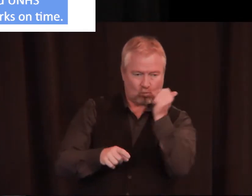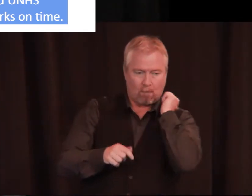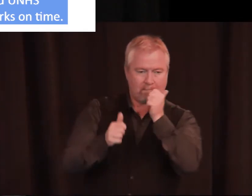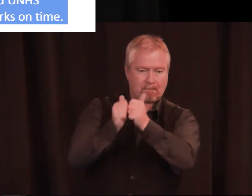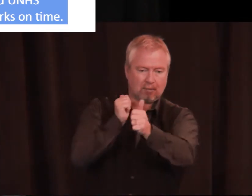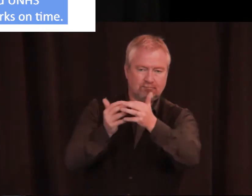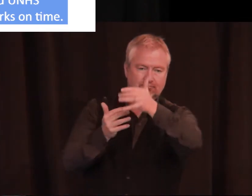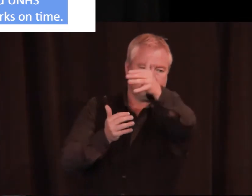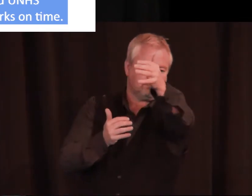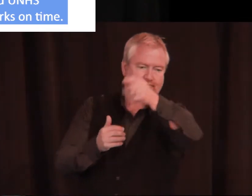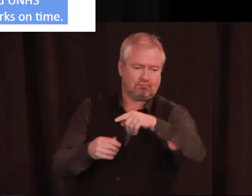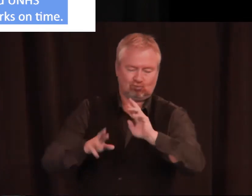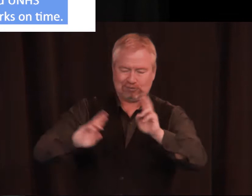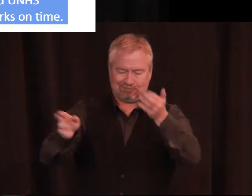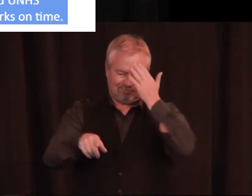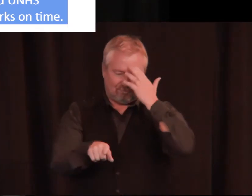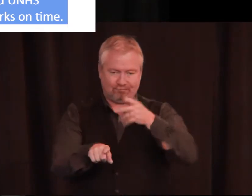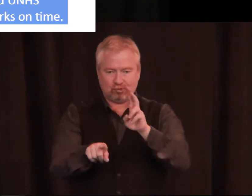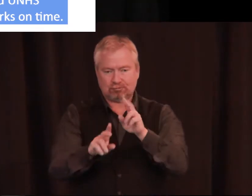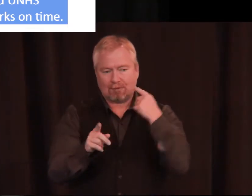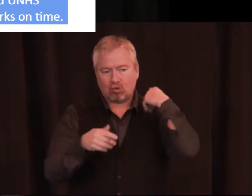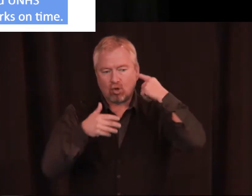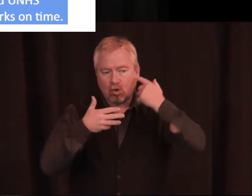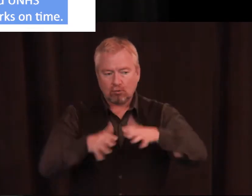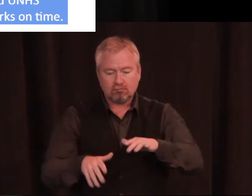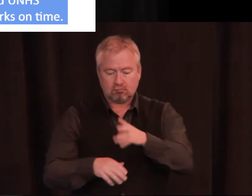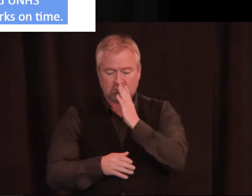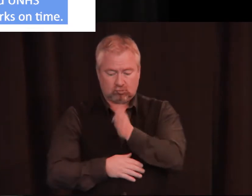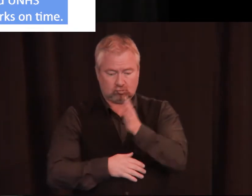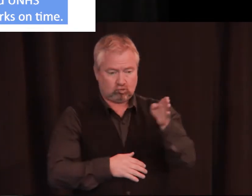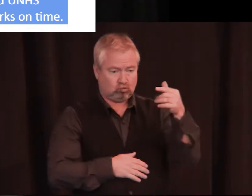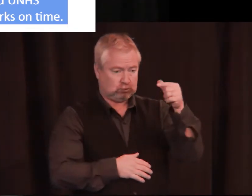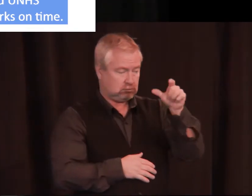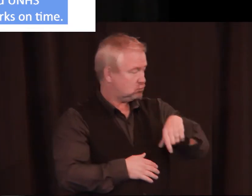After that point, we see the green bar show the percentage of children